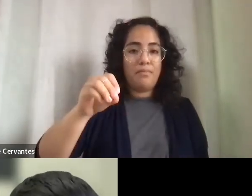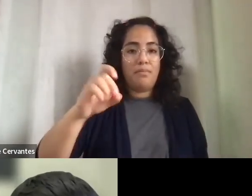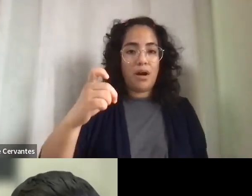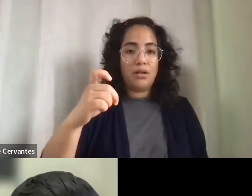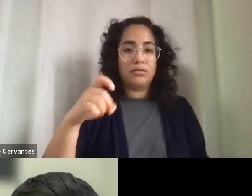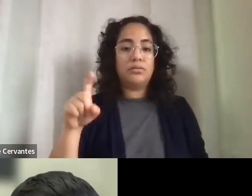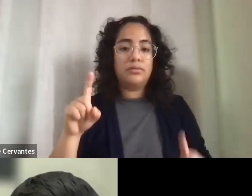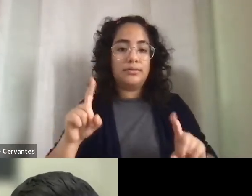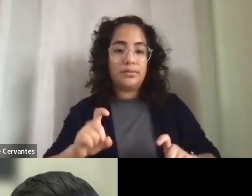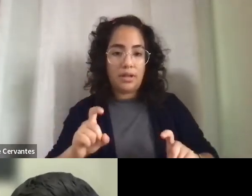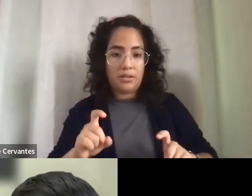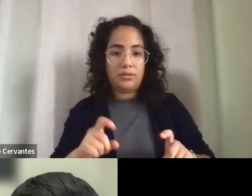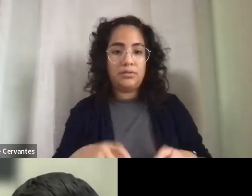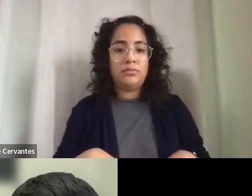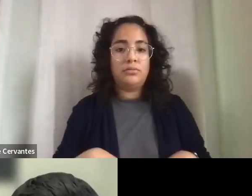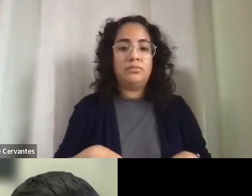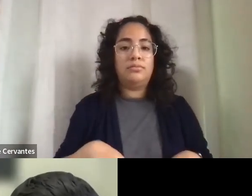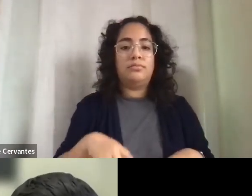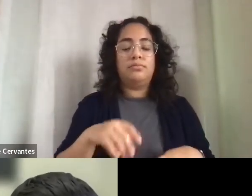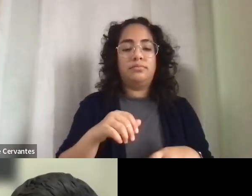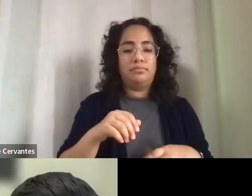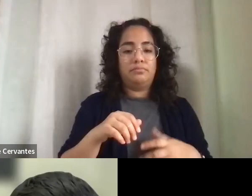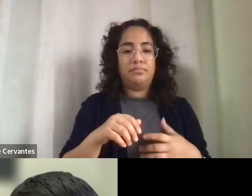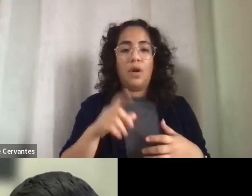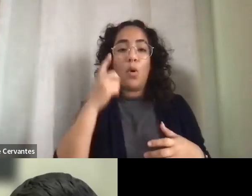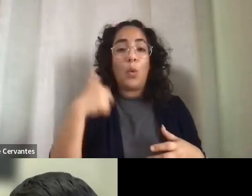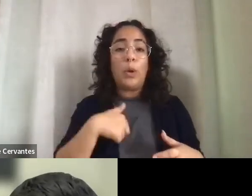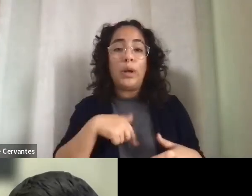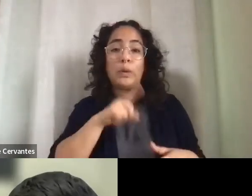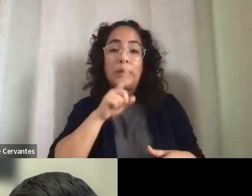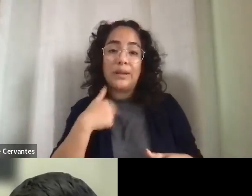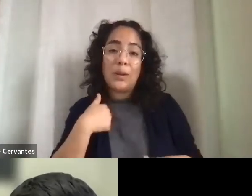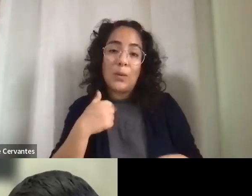We're not going to talk about the comment now because of our time constraints but thank you